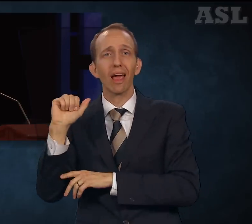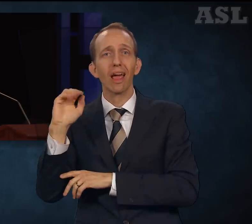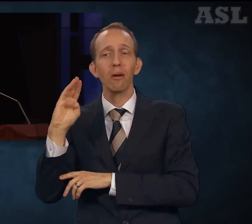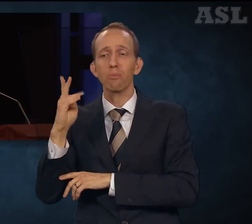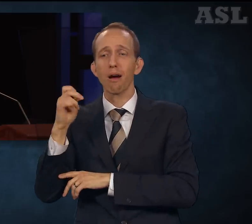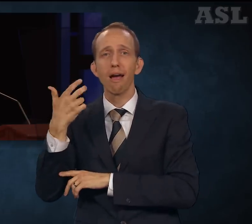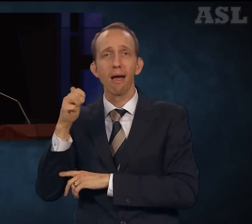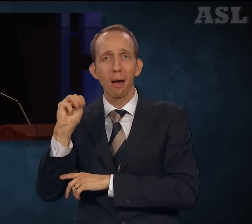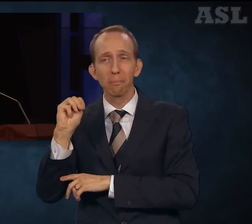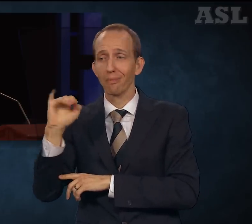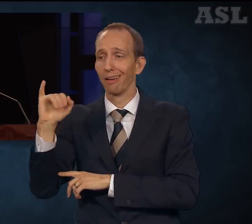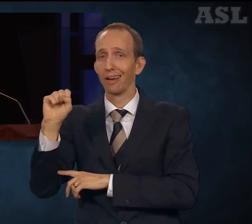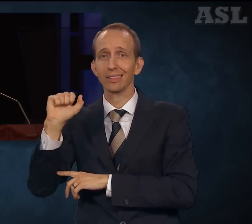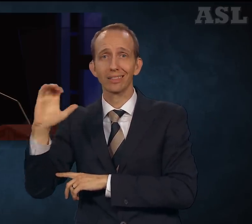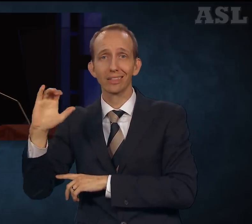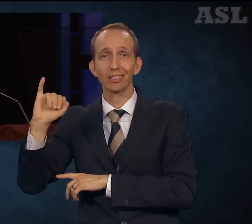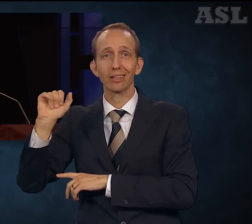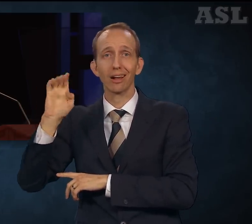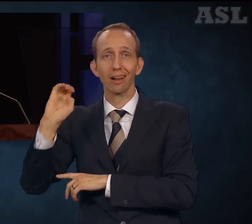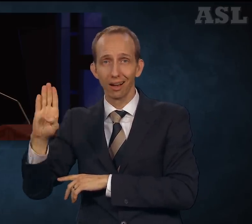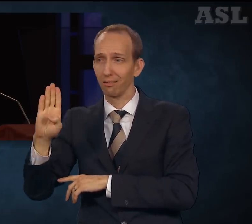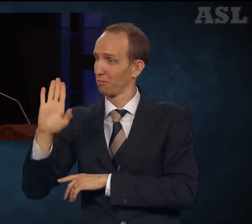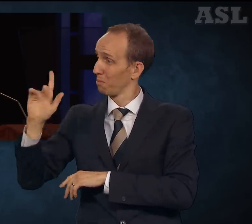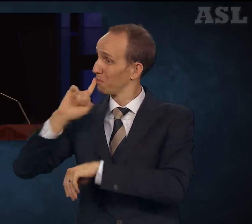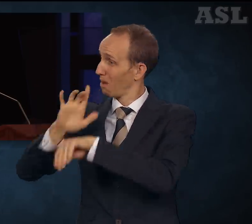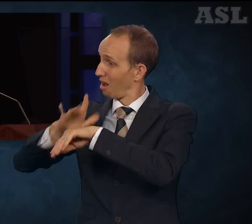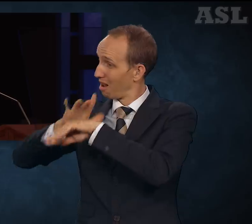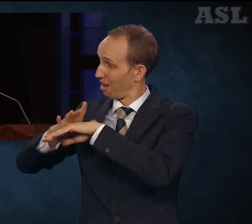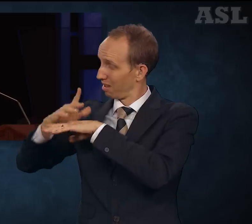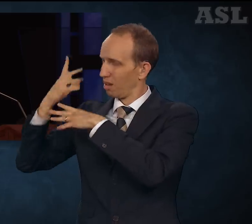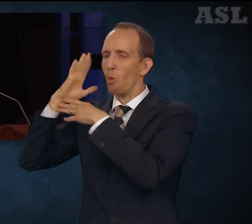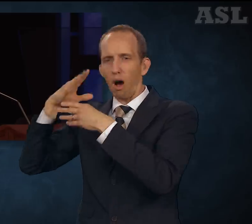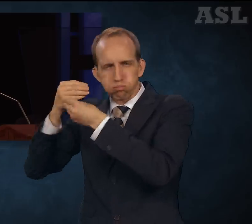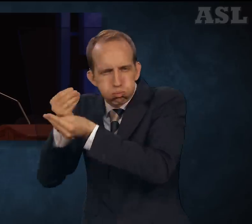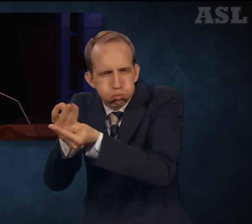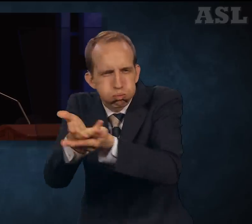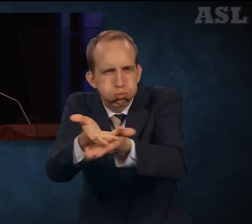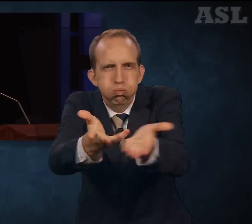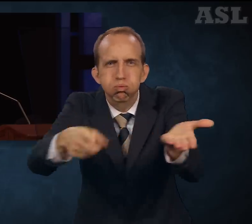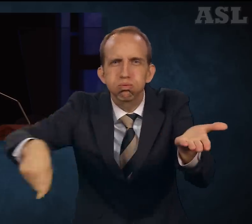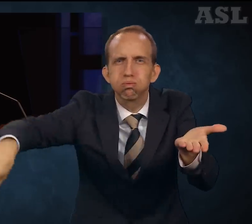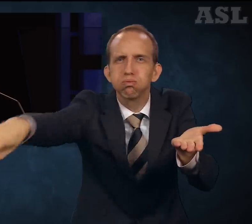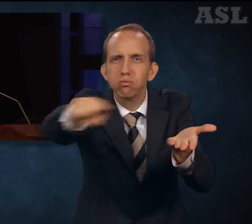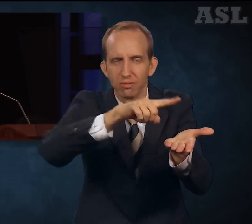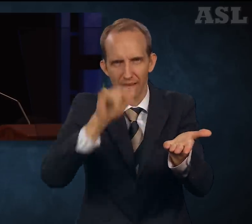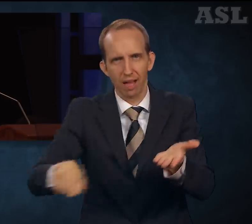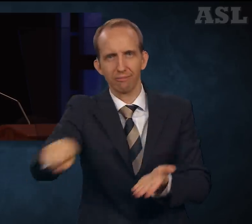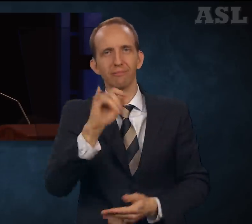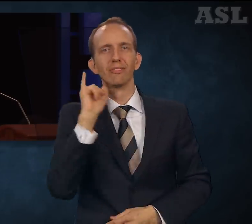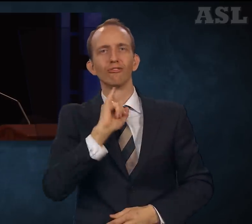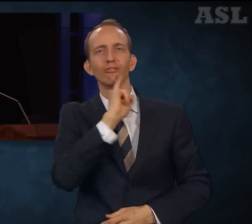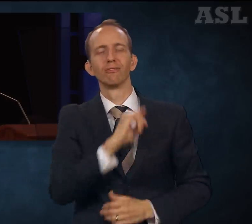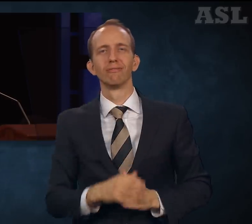TO THE LINEAGE OF ABRAHAM,